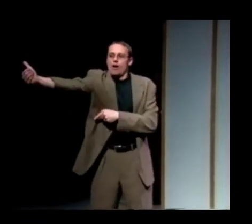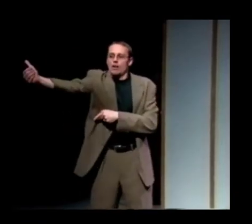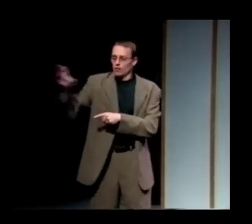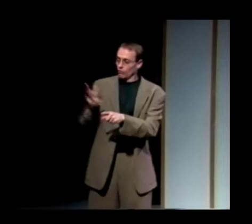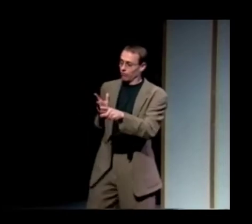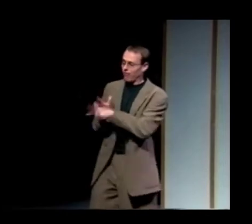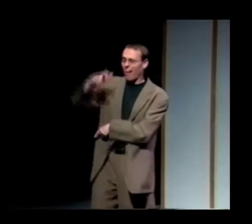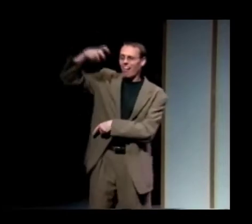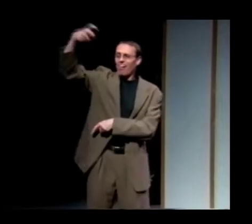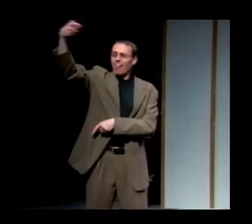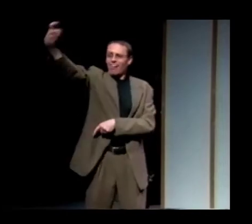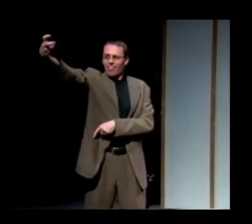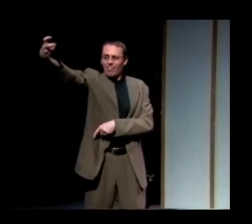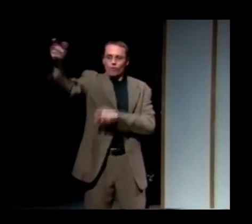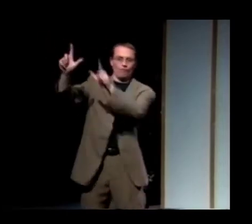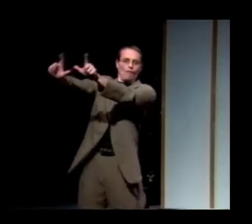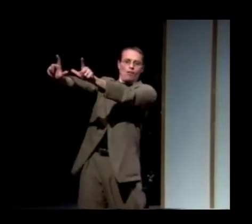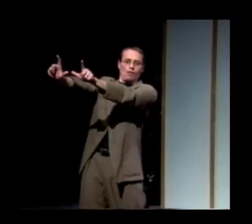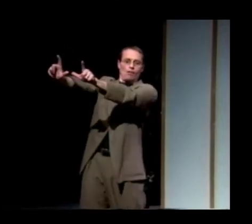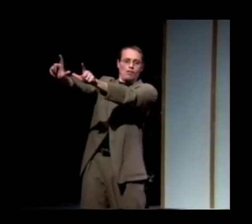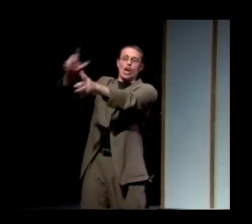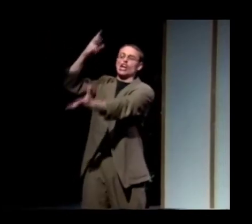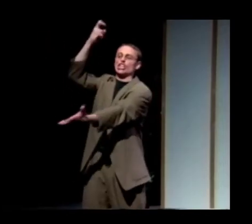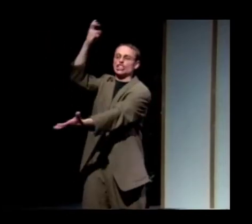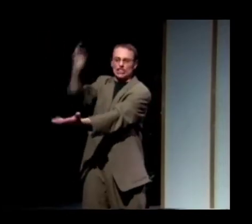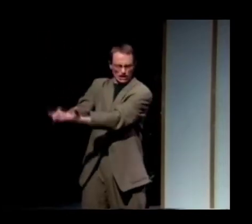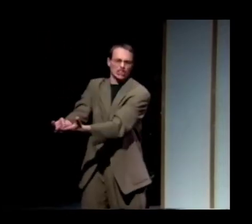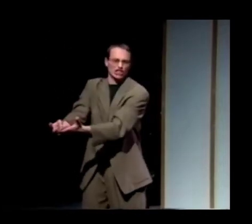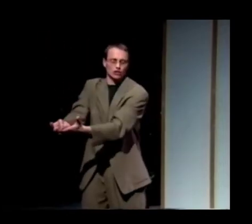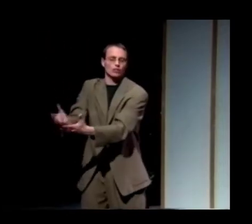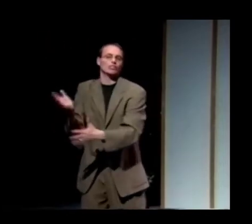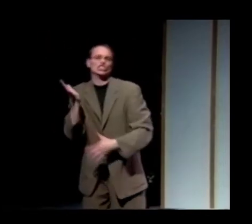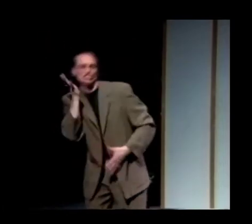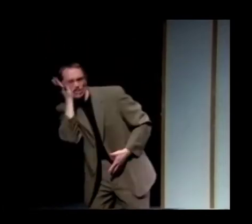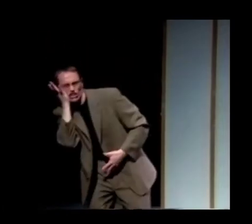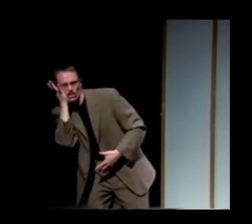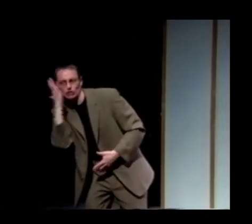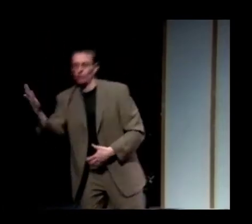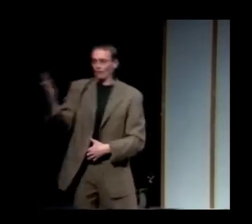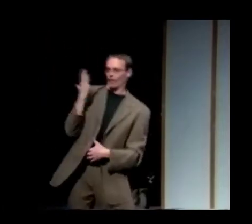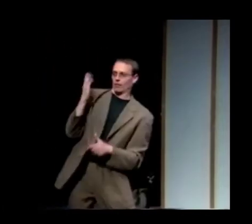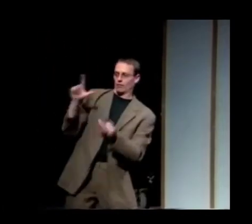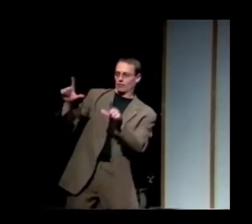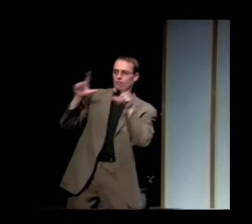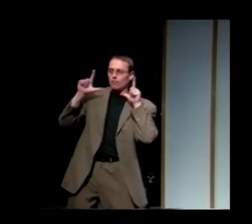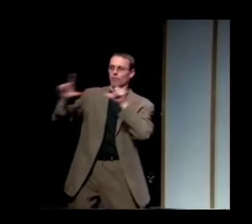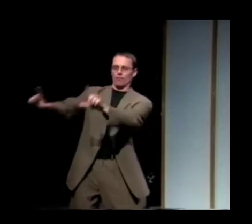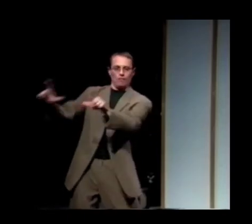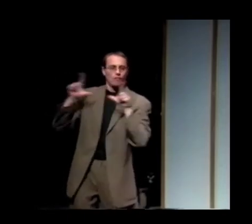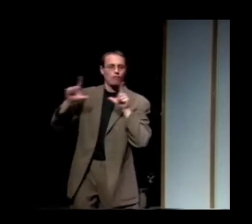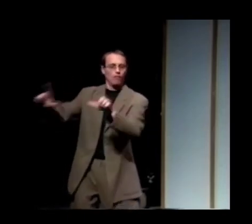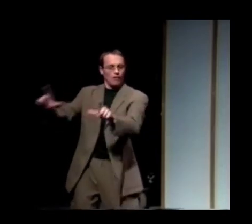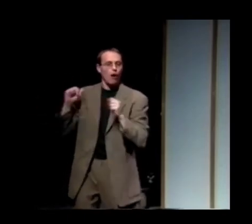HERE'S A FAR SHOT WHEN THE BIKE HITS THE ROCK AND THEN YOU COME BACK UP CLOSE FOR A ZOOM SHOT